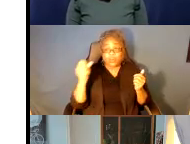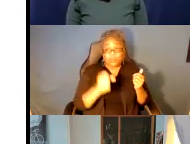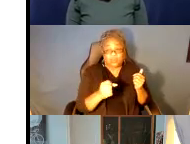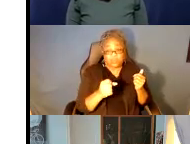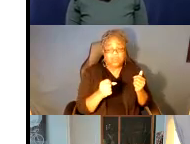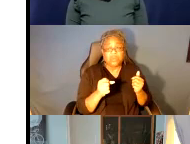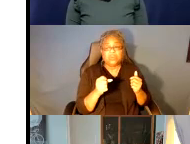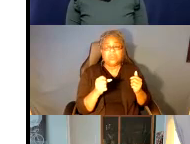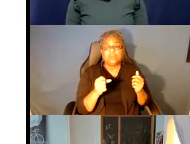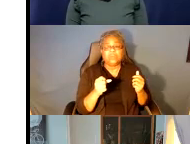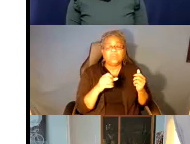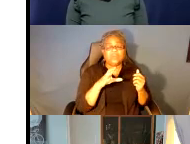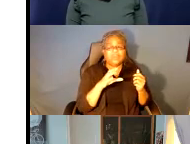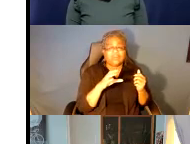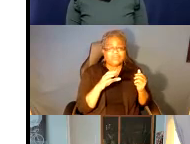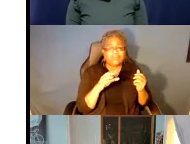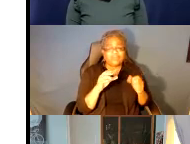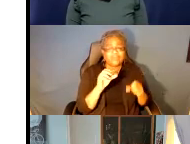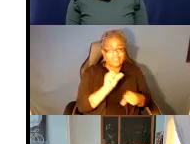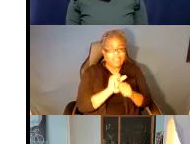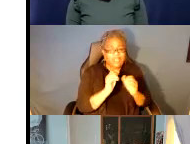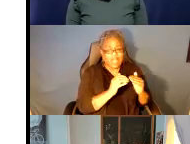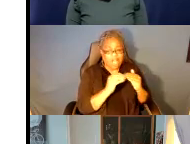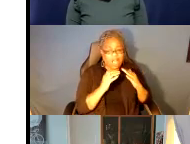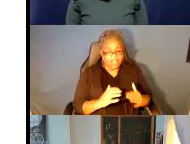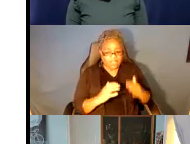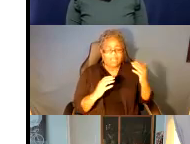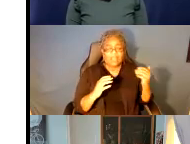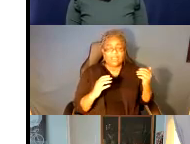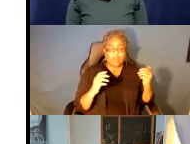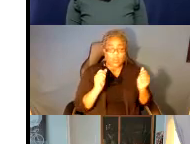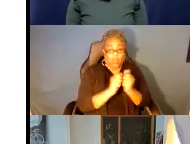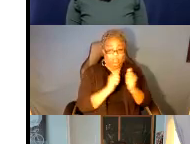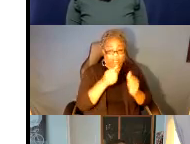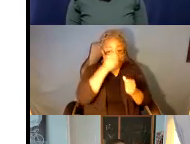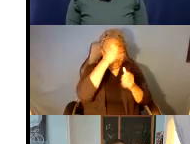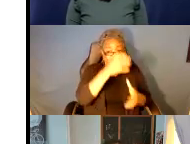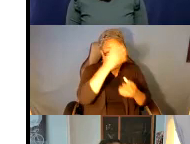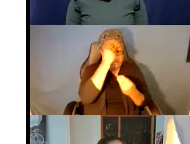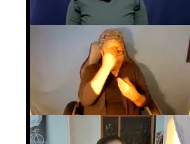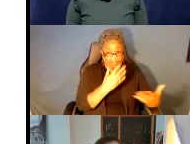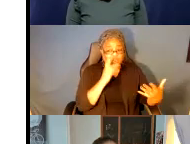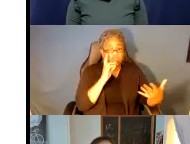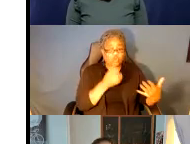or arts project to review your application with this rating guide which is available for download